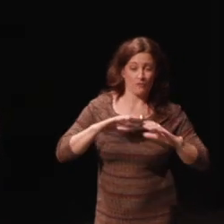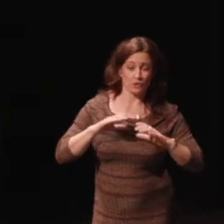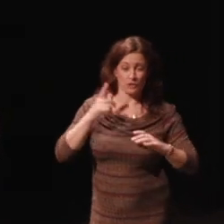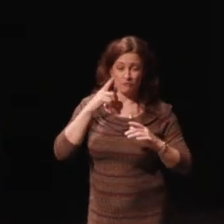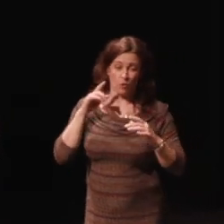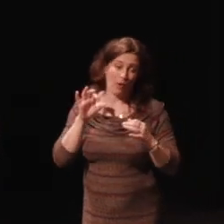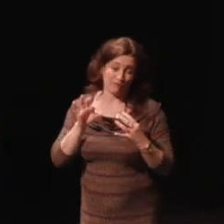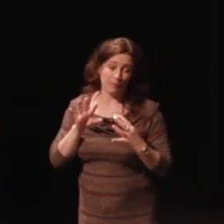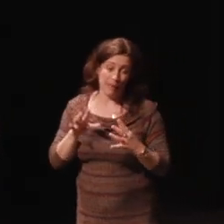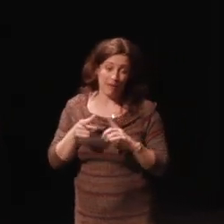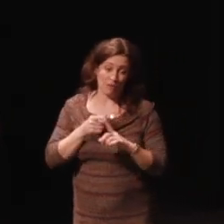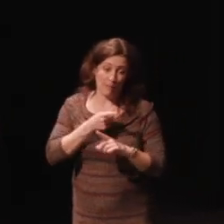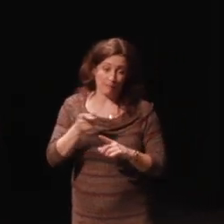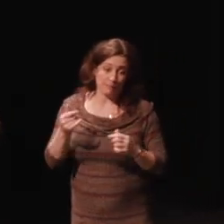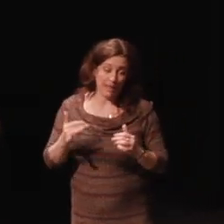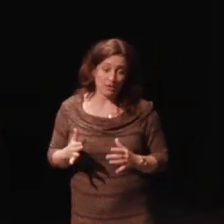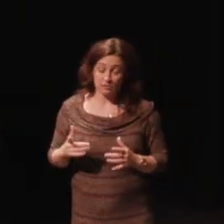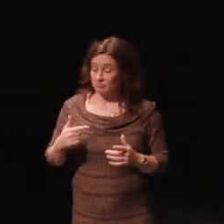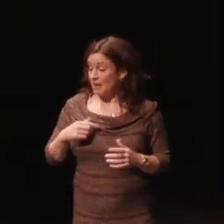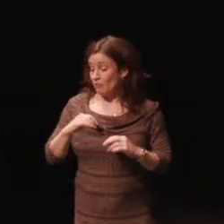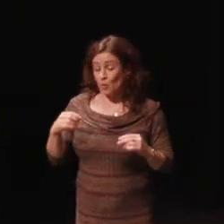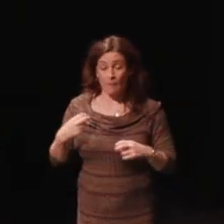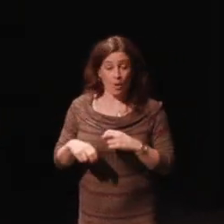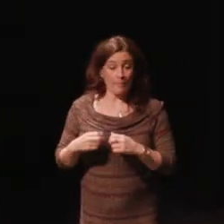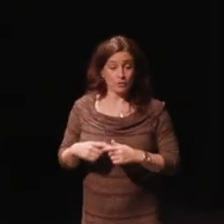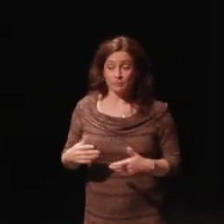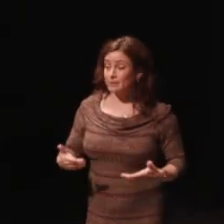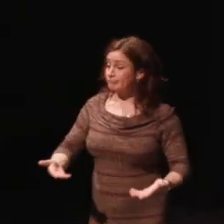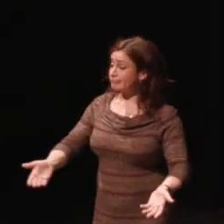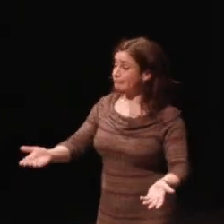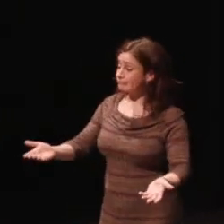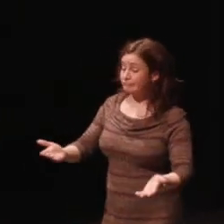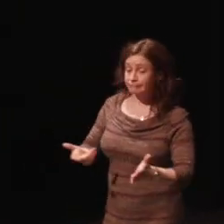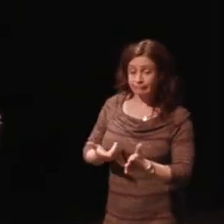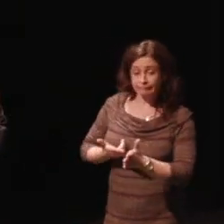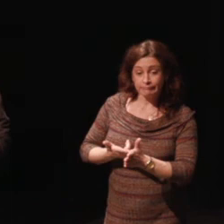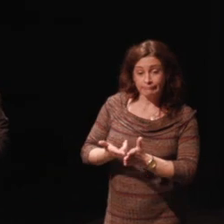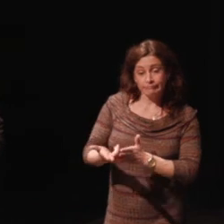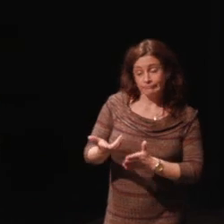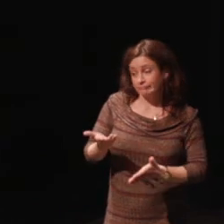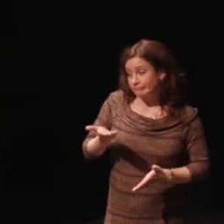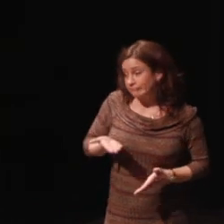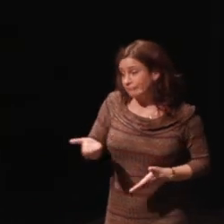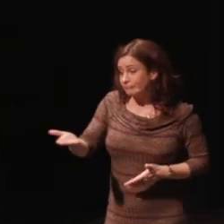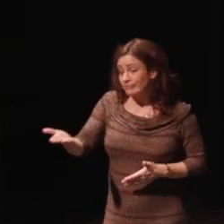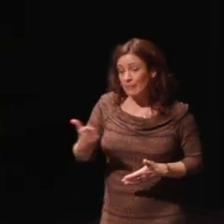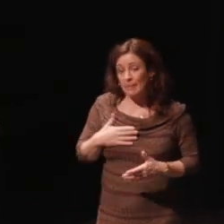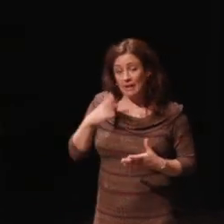and I have not had a problem just being completely honest and forward with my information saying